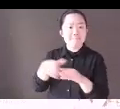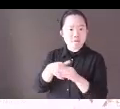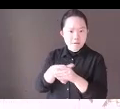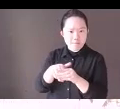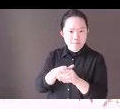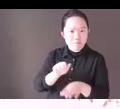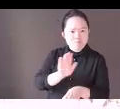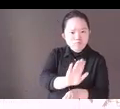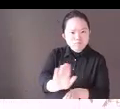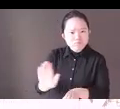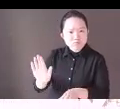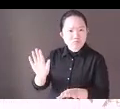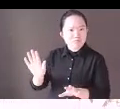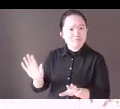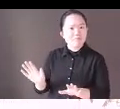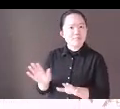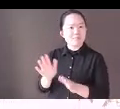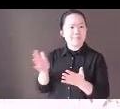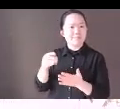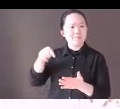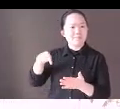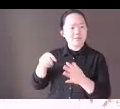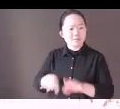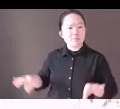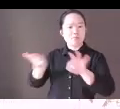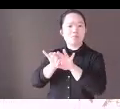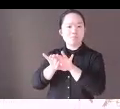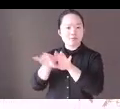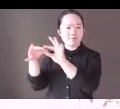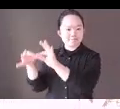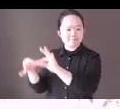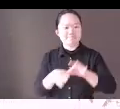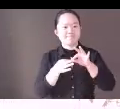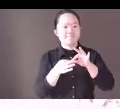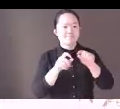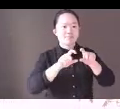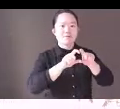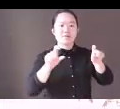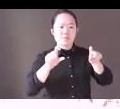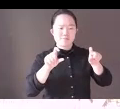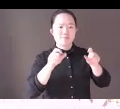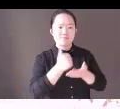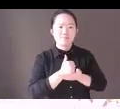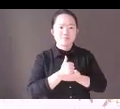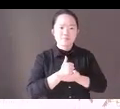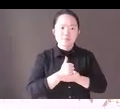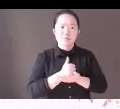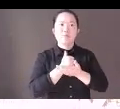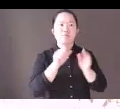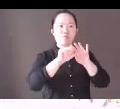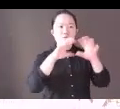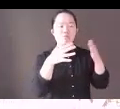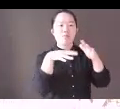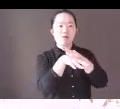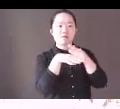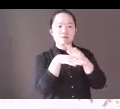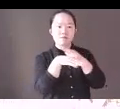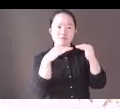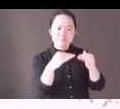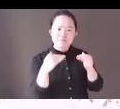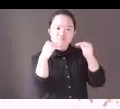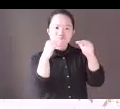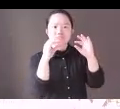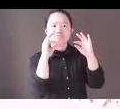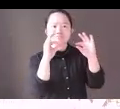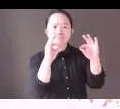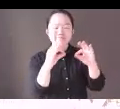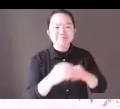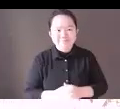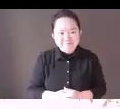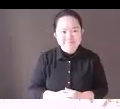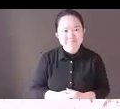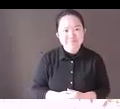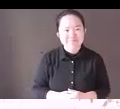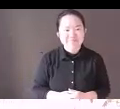it's vital for for our cooperation globally and uh yeah once again have a nice day and uh